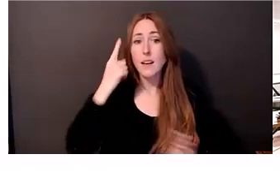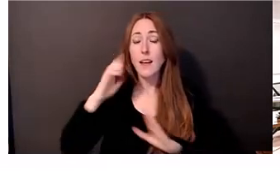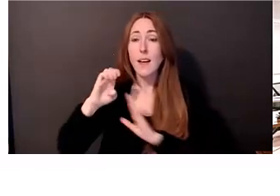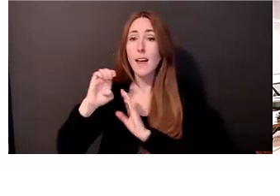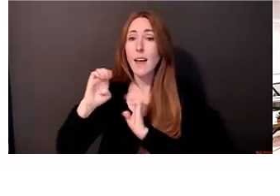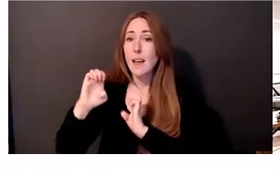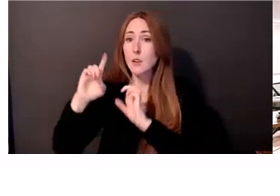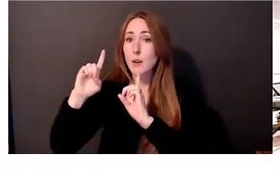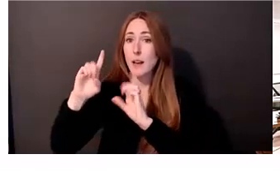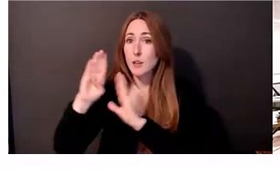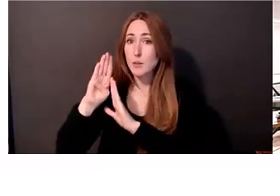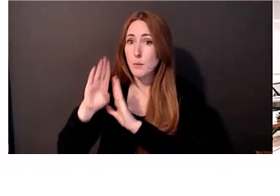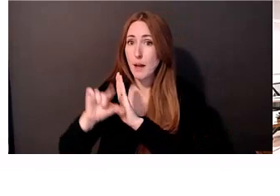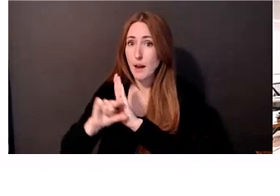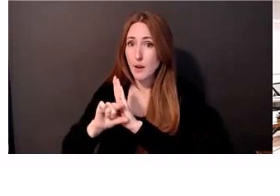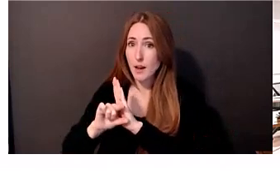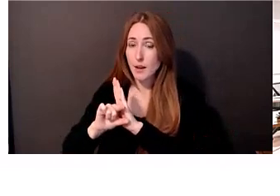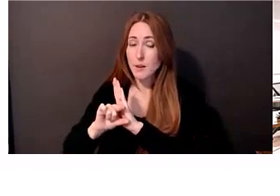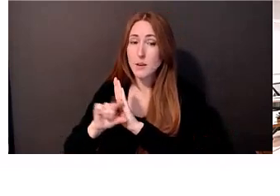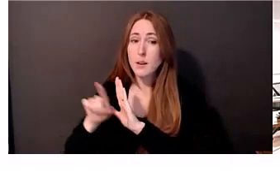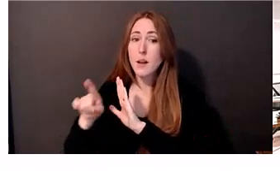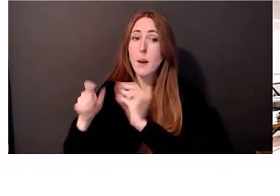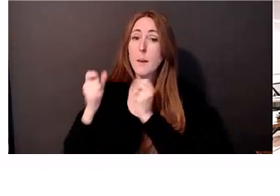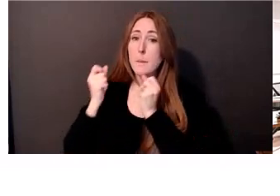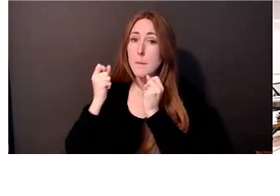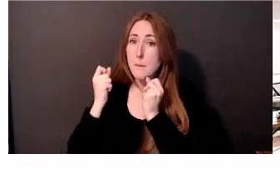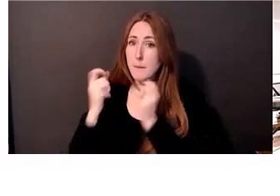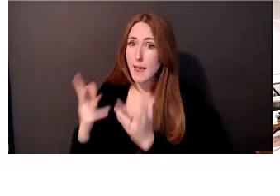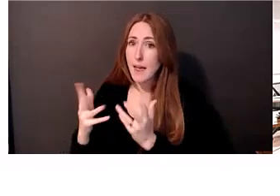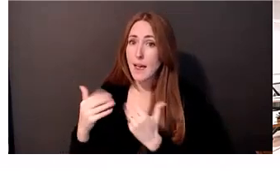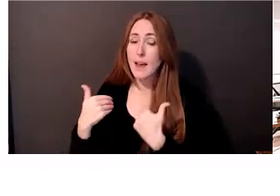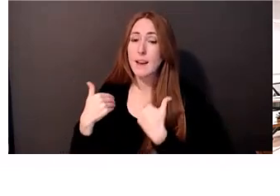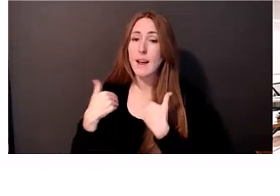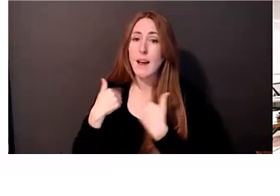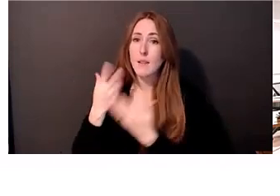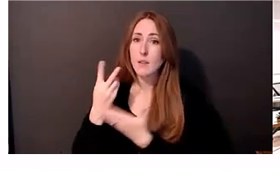you will find that many of them have graduate degrees,